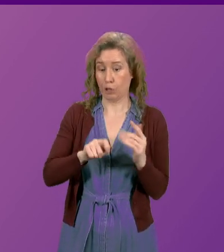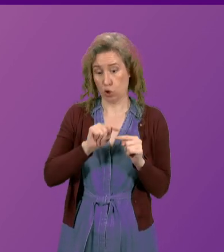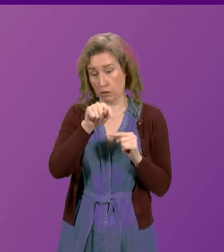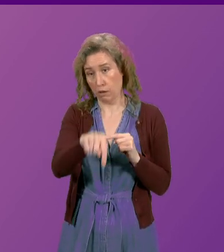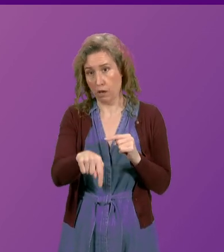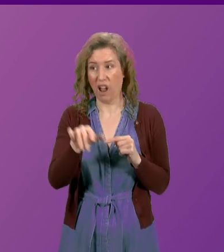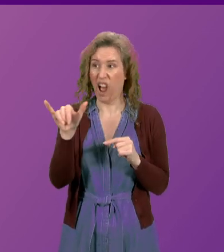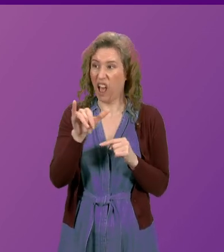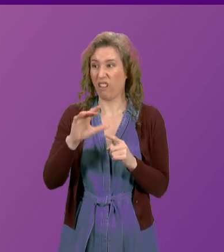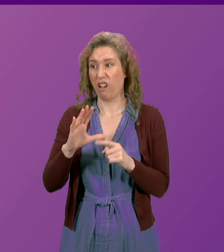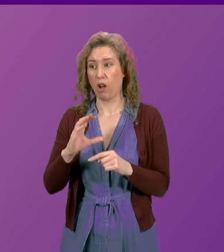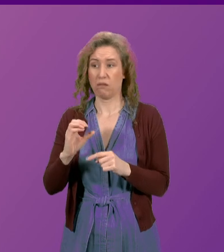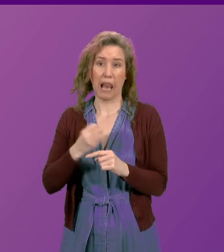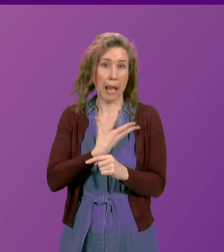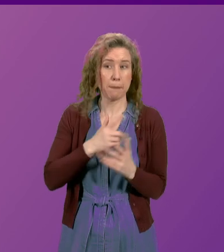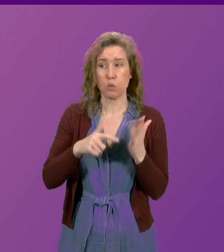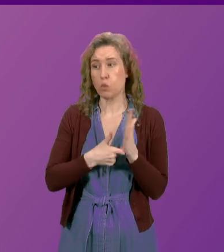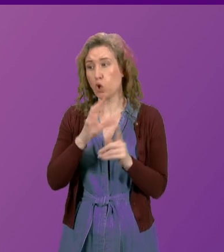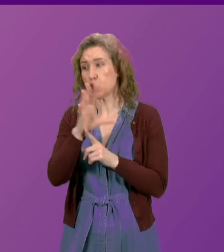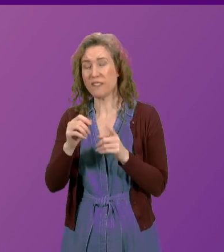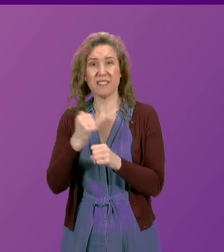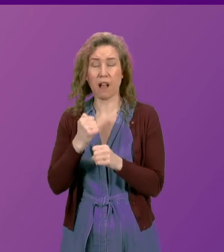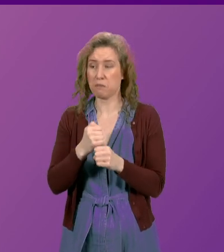of either a Conservative or a Labour Government—will deliver more austerity.